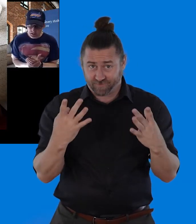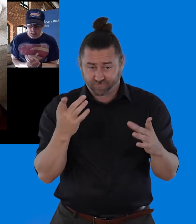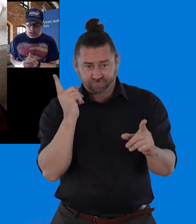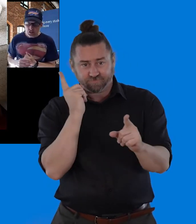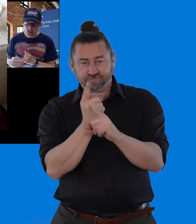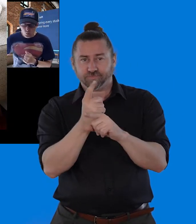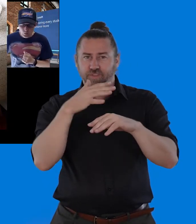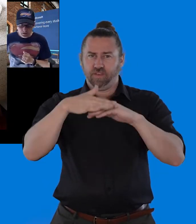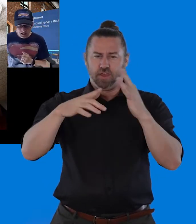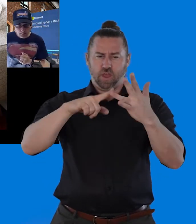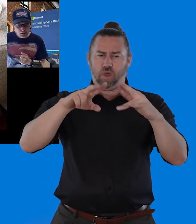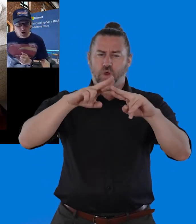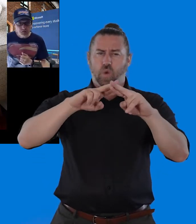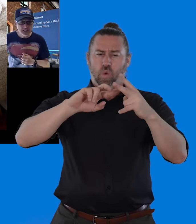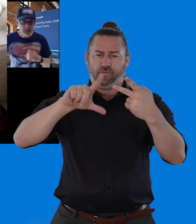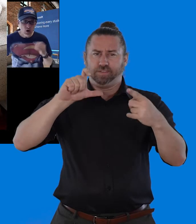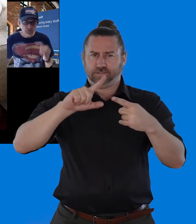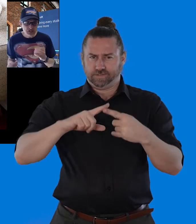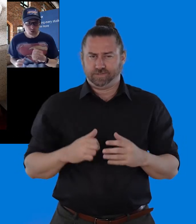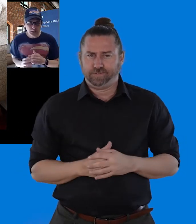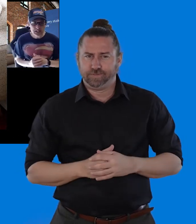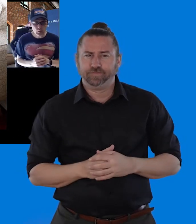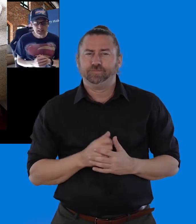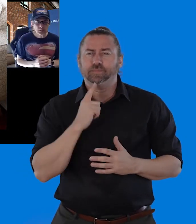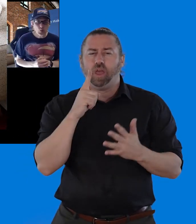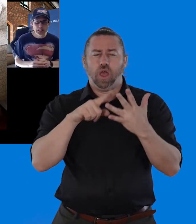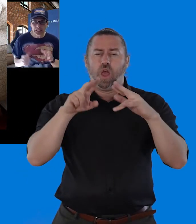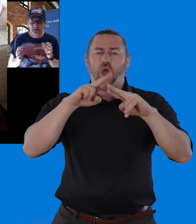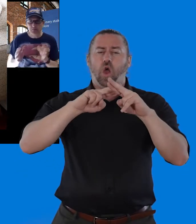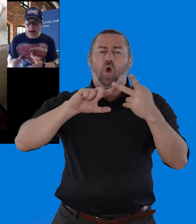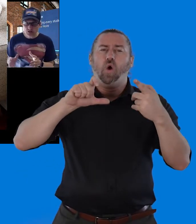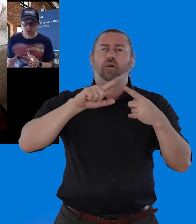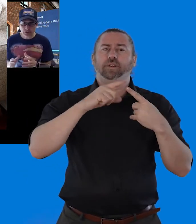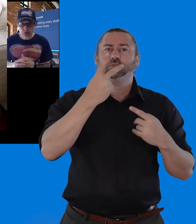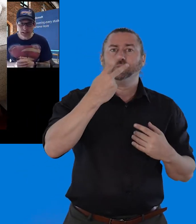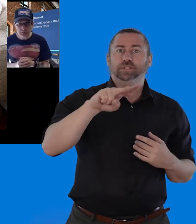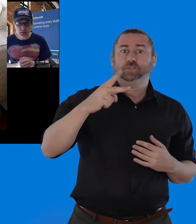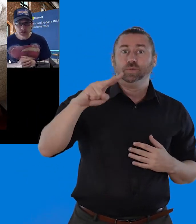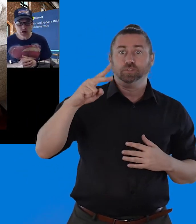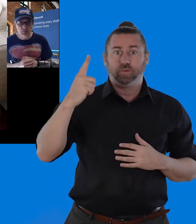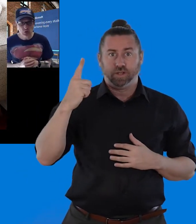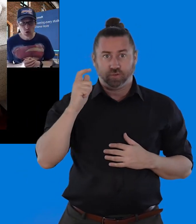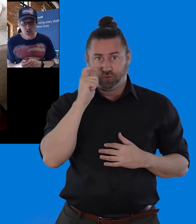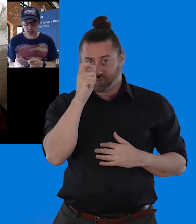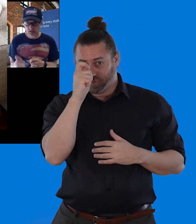So, when we think about Office and Office 2021 is about to be released, and by the time you watch this,